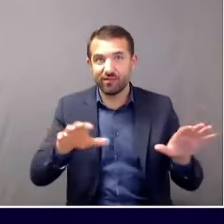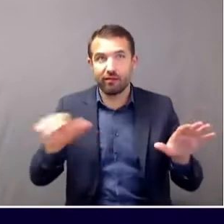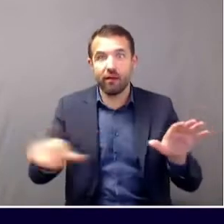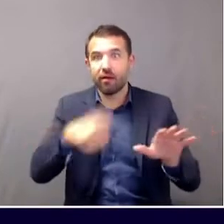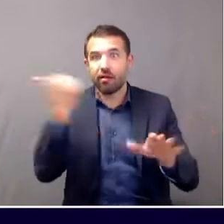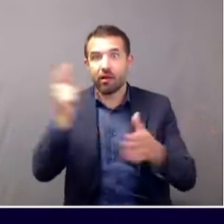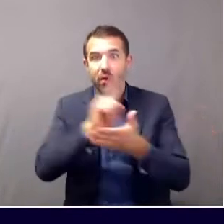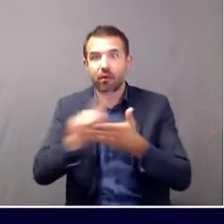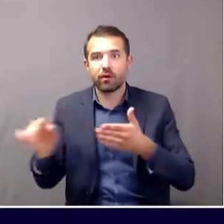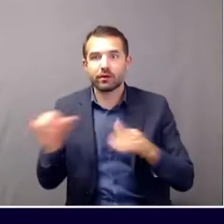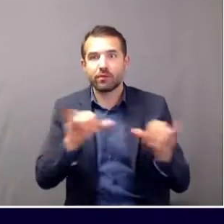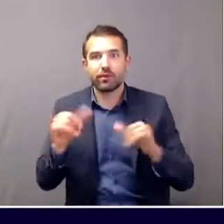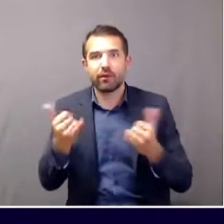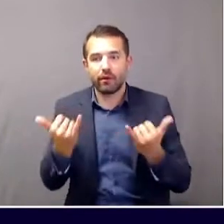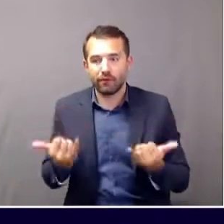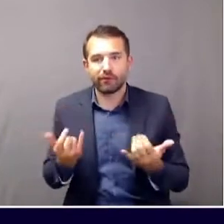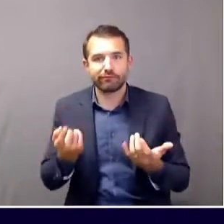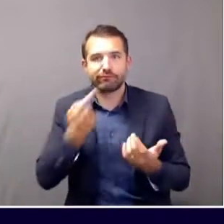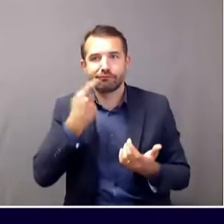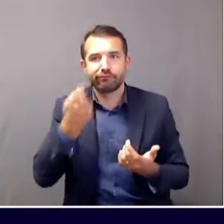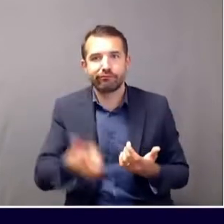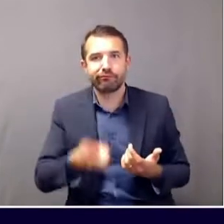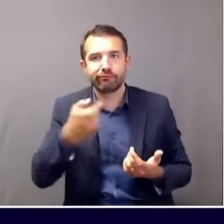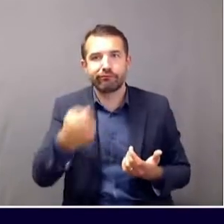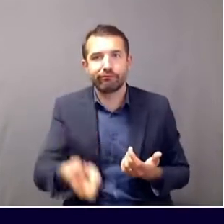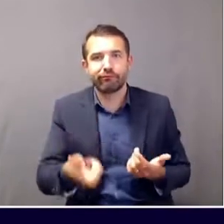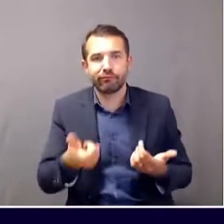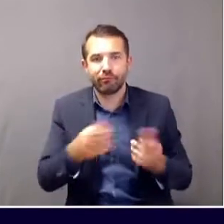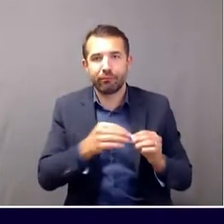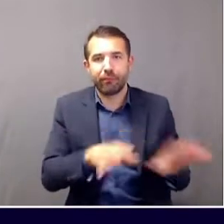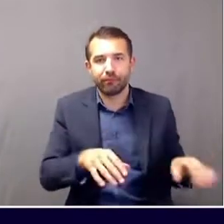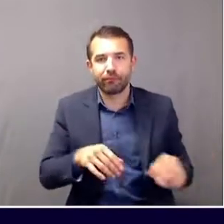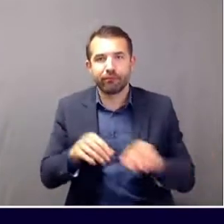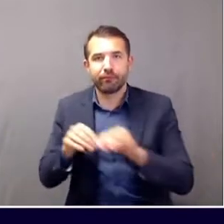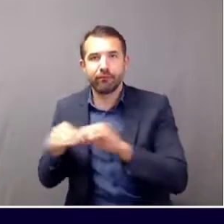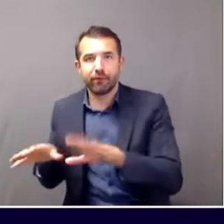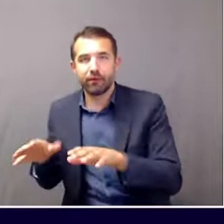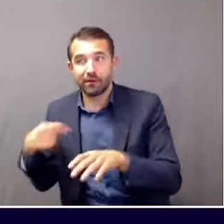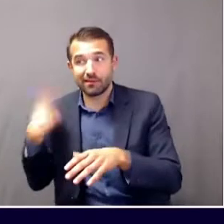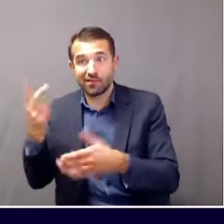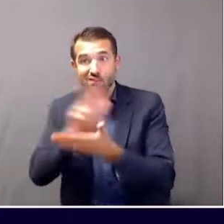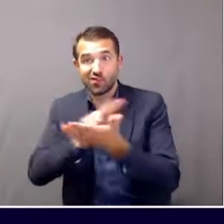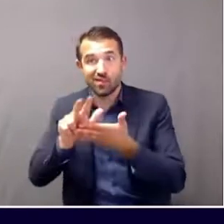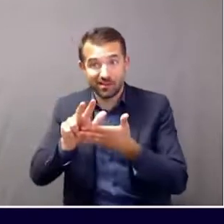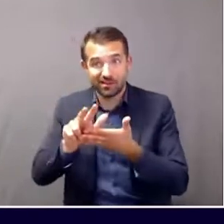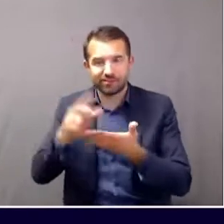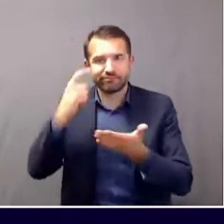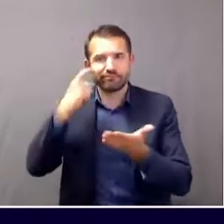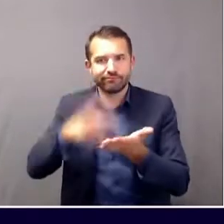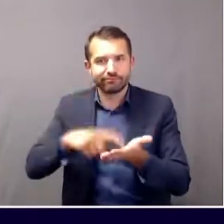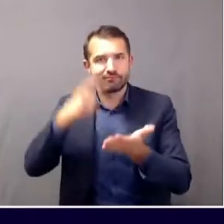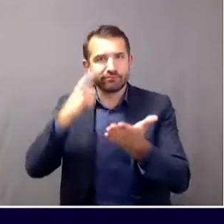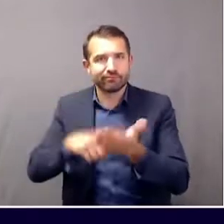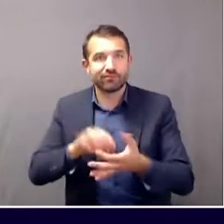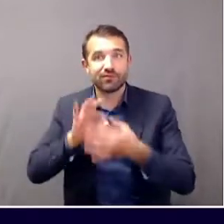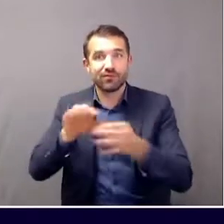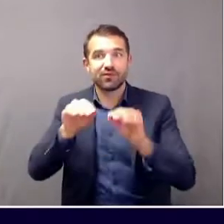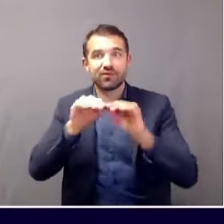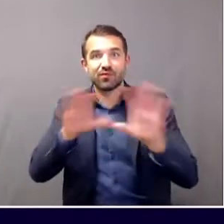been a gradual trend over the